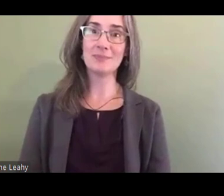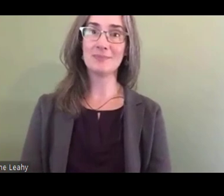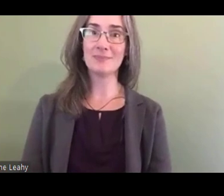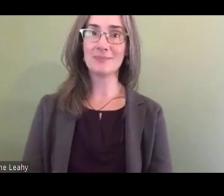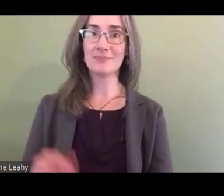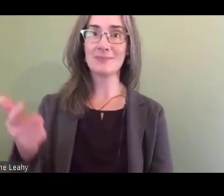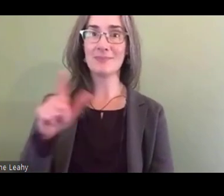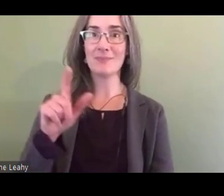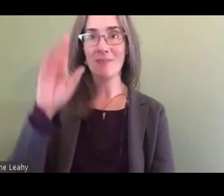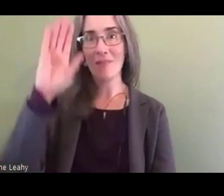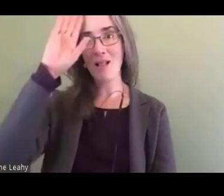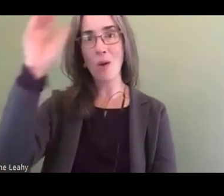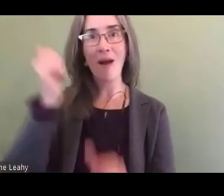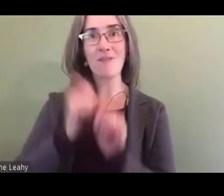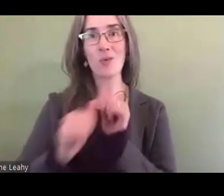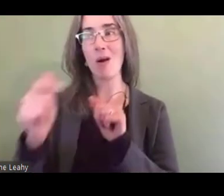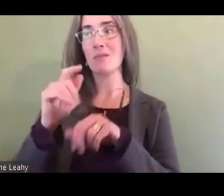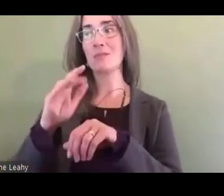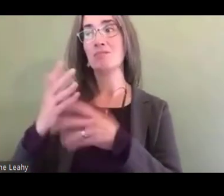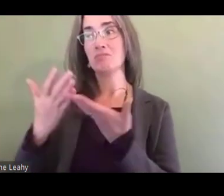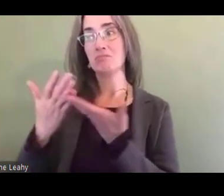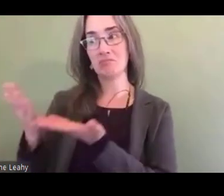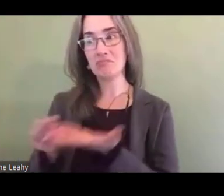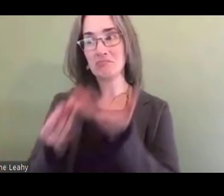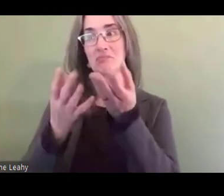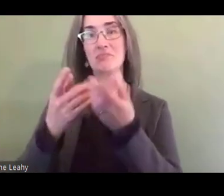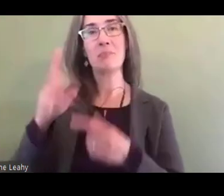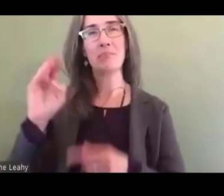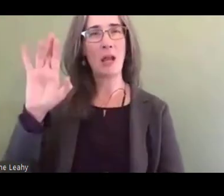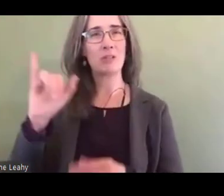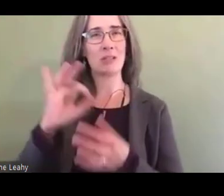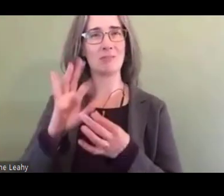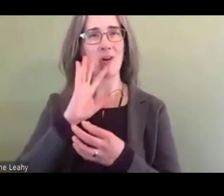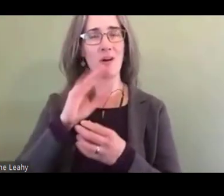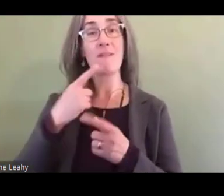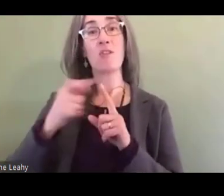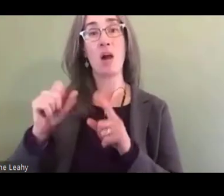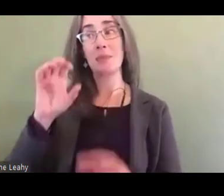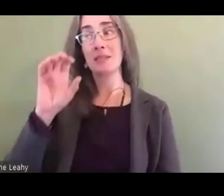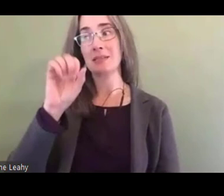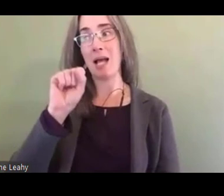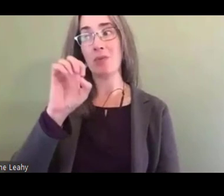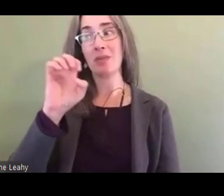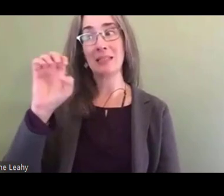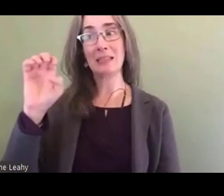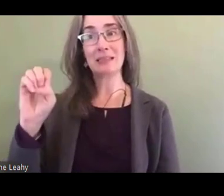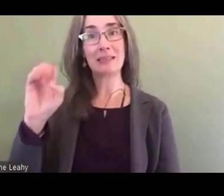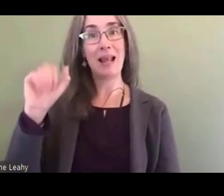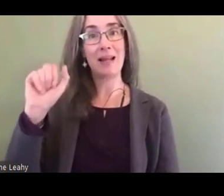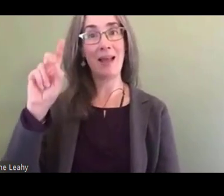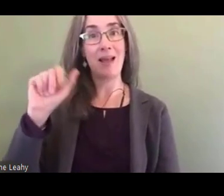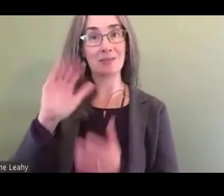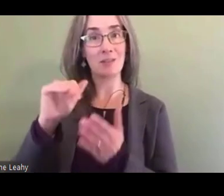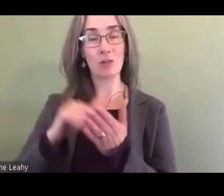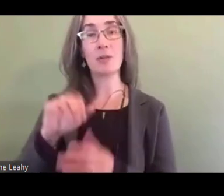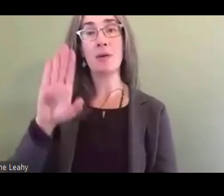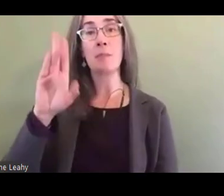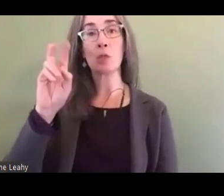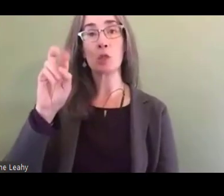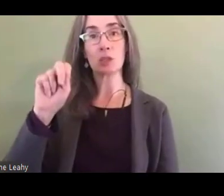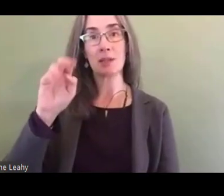On behalf of the Southeast ADA Center, the Burton Blatt Institute at Syracuse University and the ADA National Network,